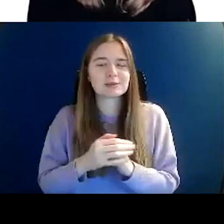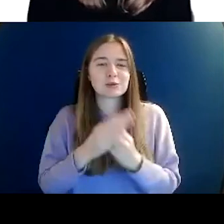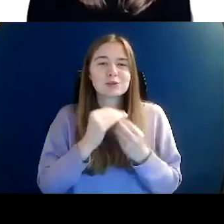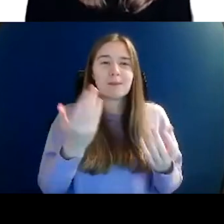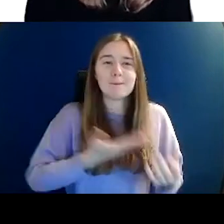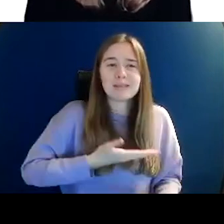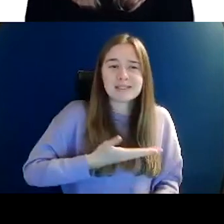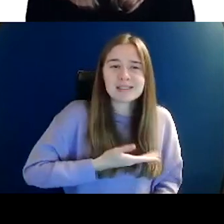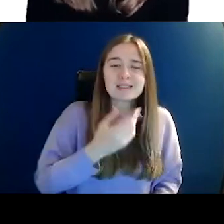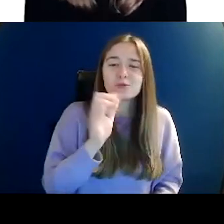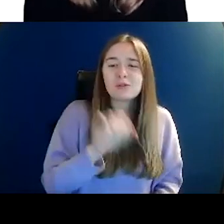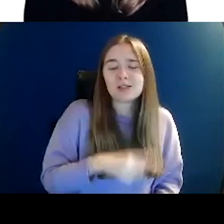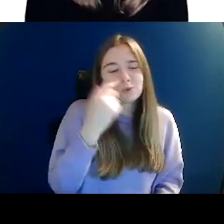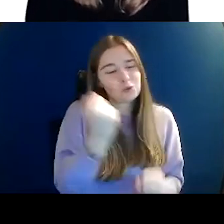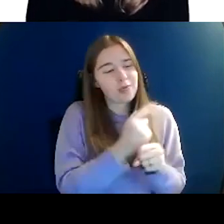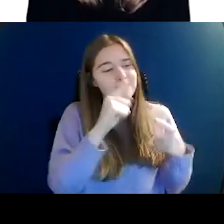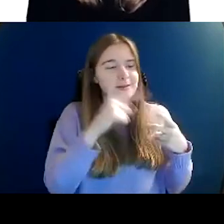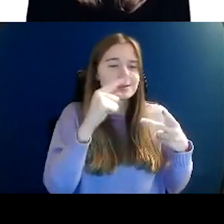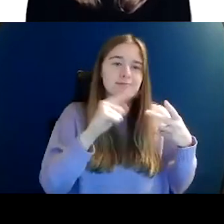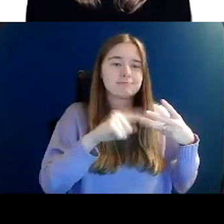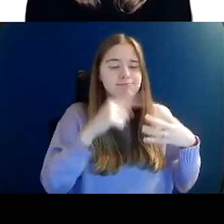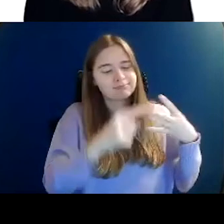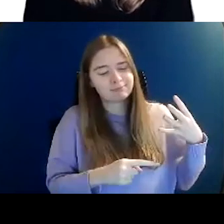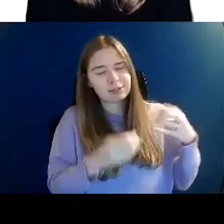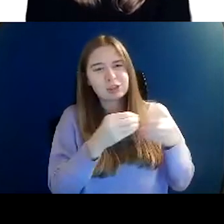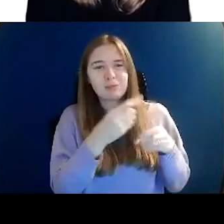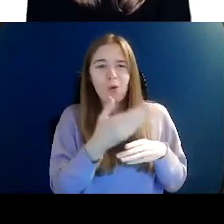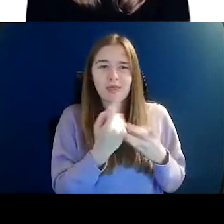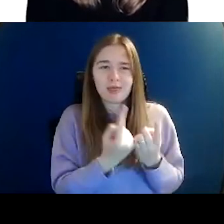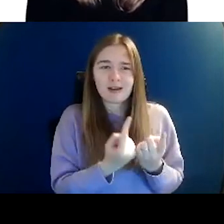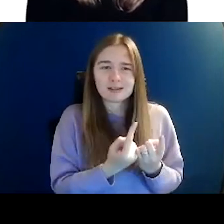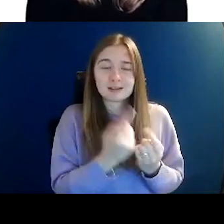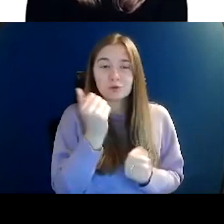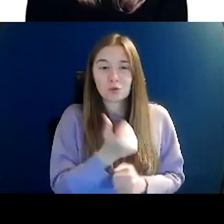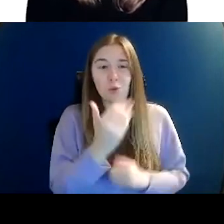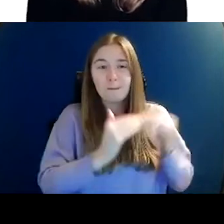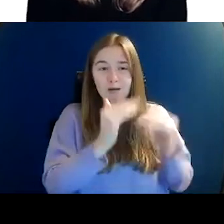Like, yes, we do this, we do this small things, which all build up, which do make a really good impact.